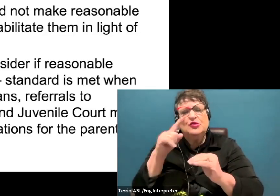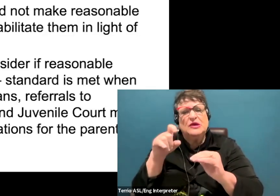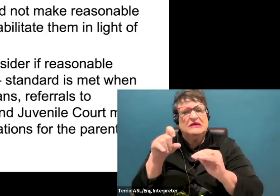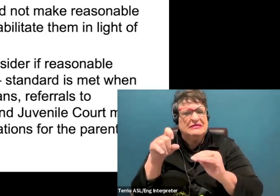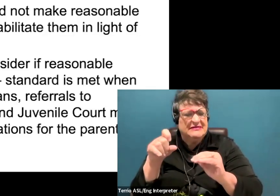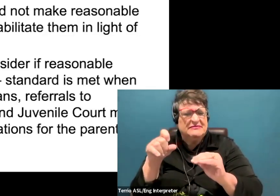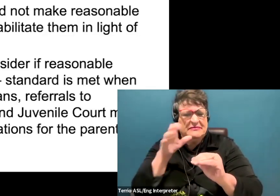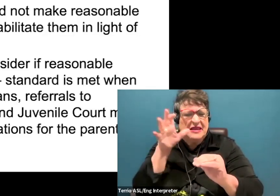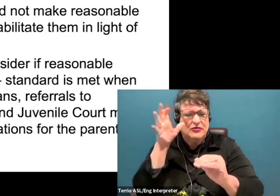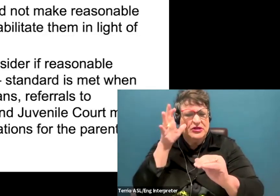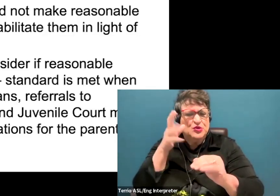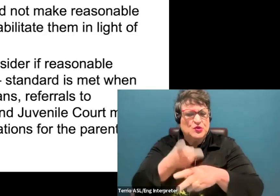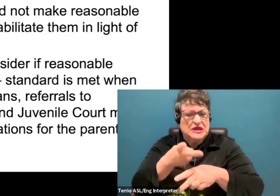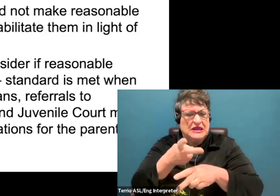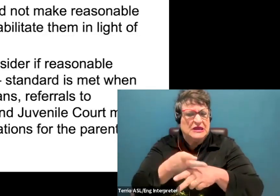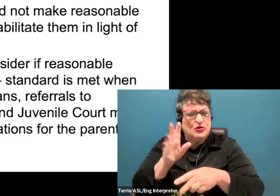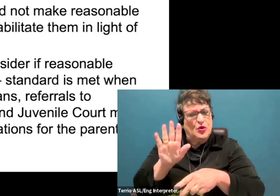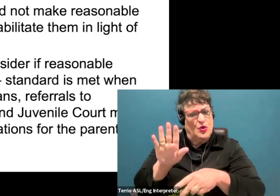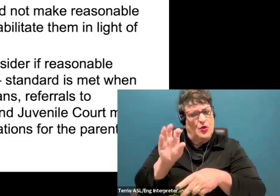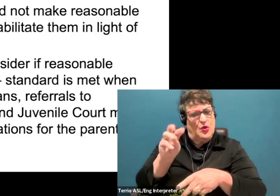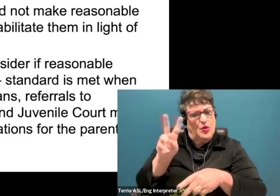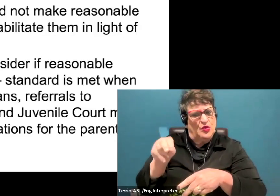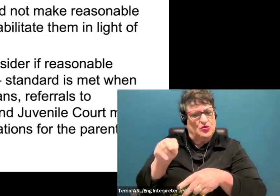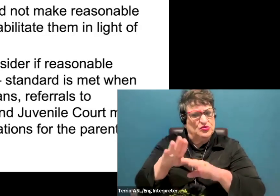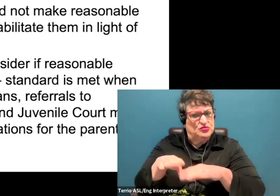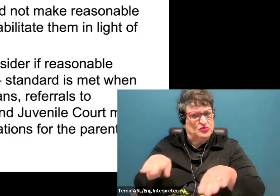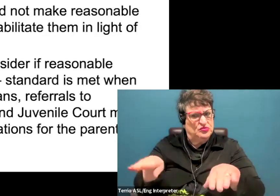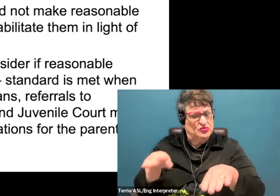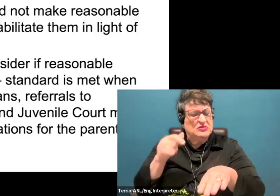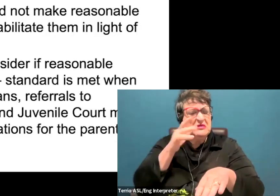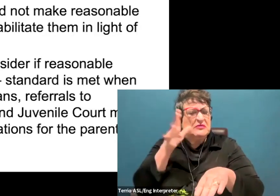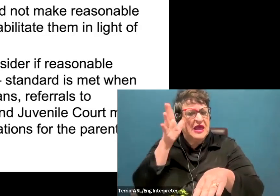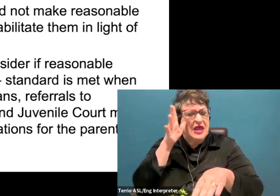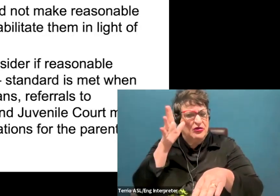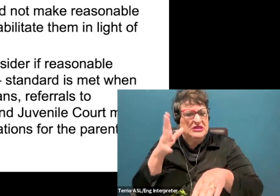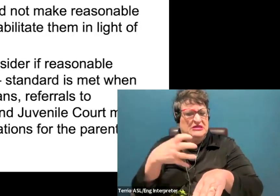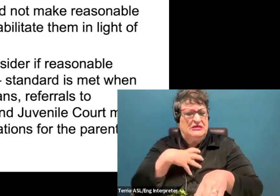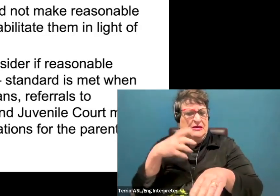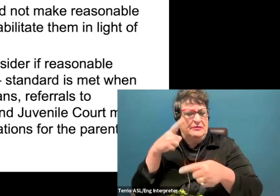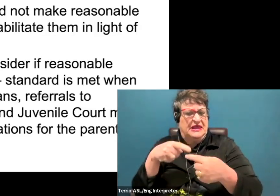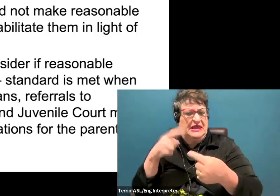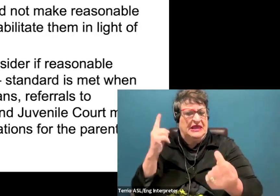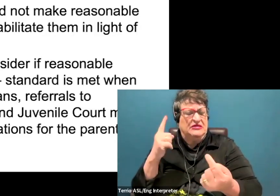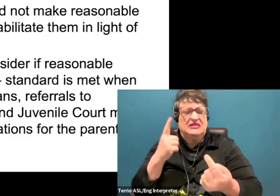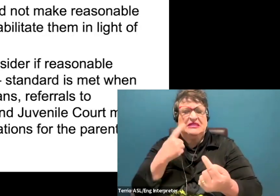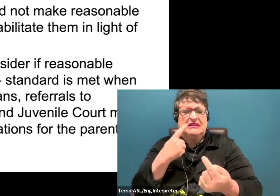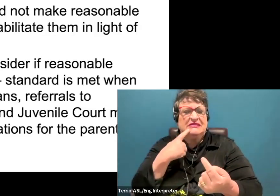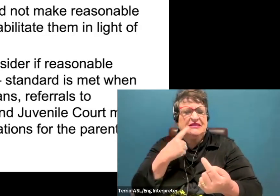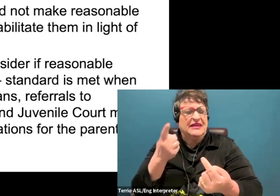Of course, the parents did appeal. And what they were saying is that the Department had not made reasonable efforts to reunify them